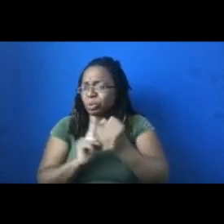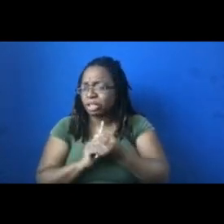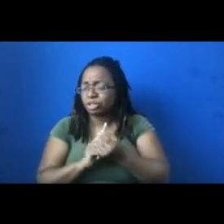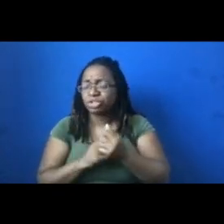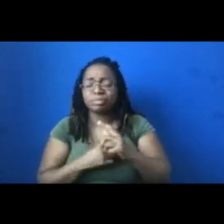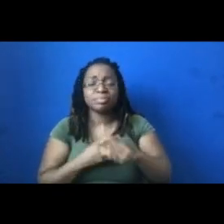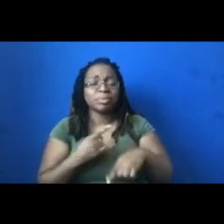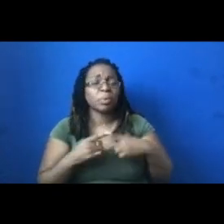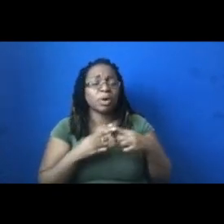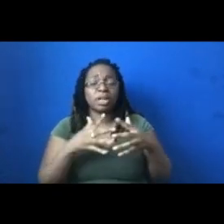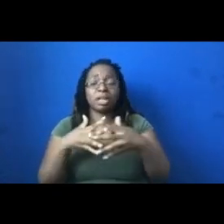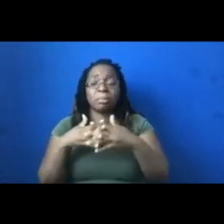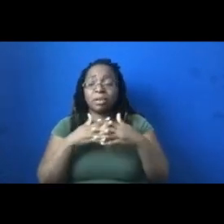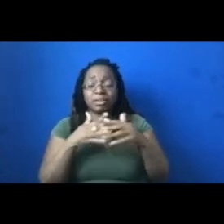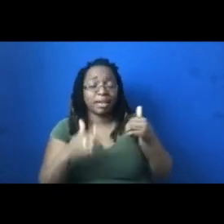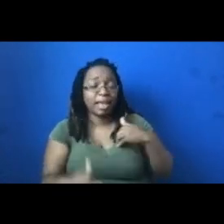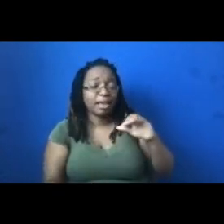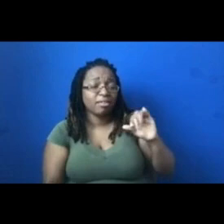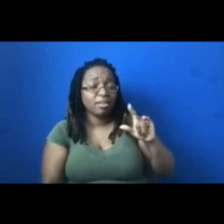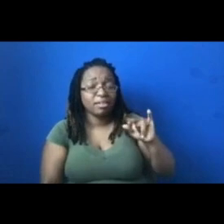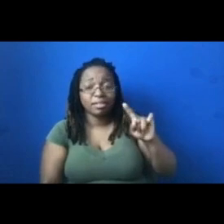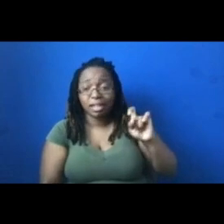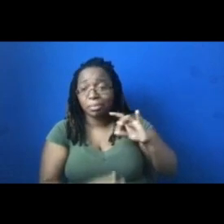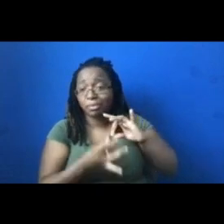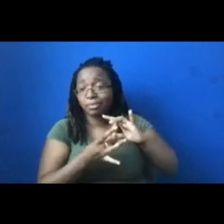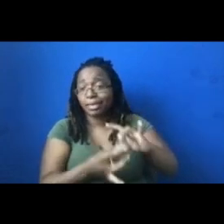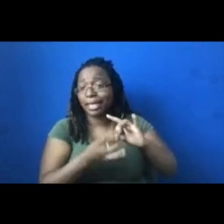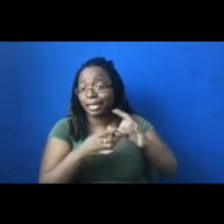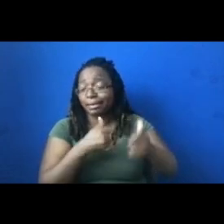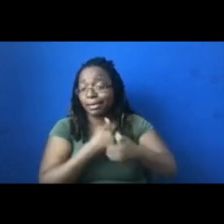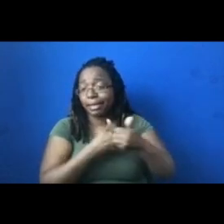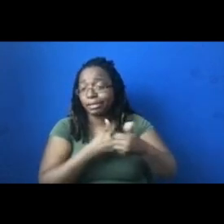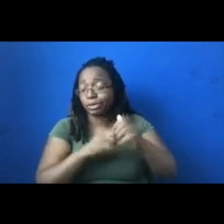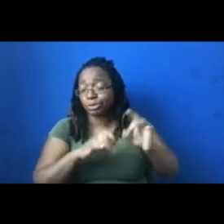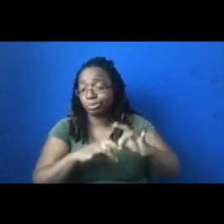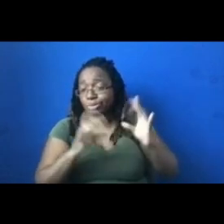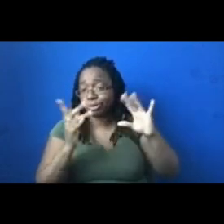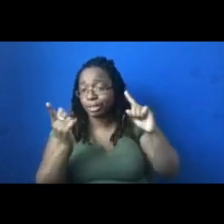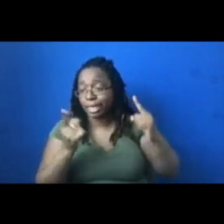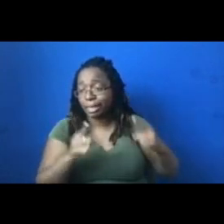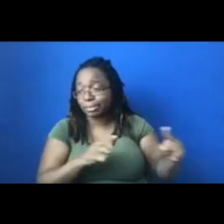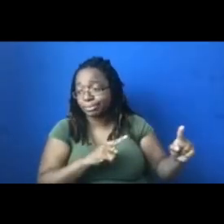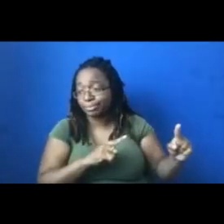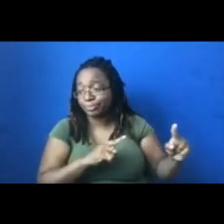disrupted by climate related hazards. But if a hazard is